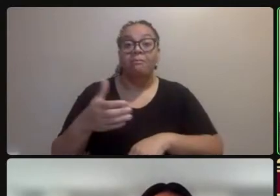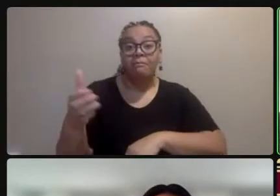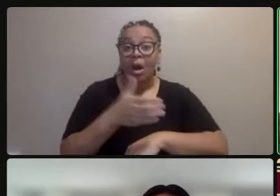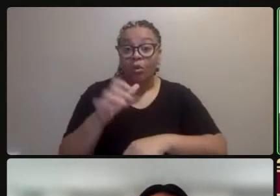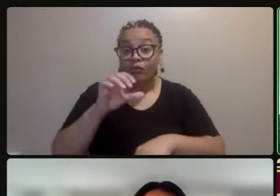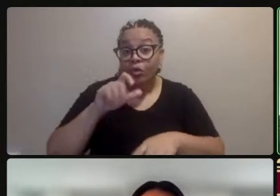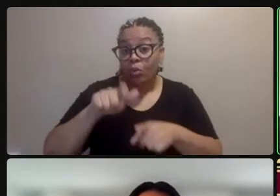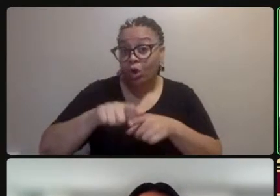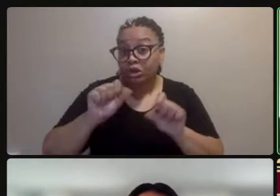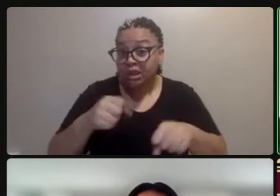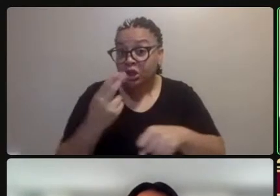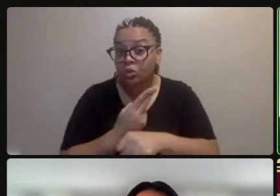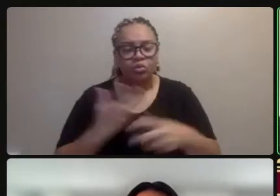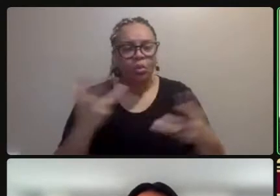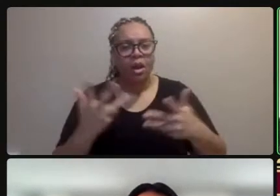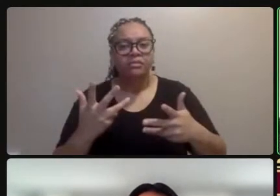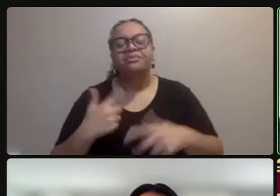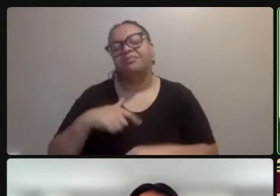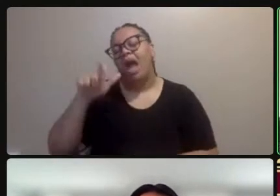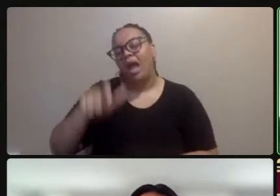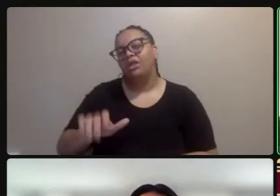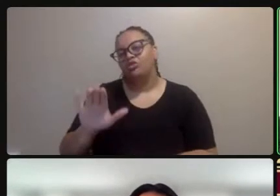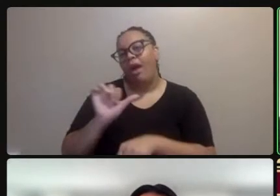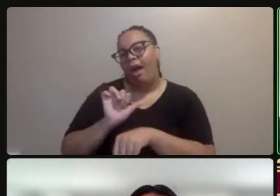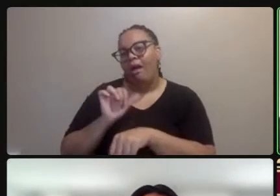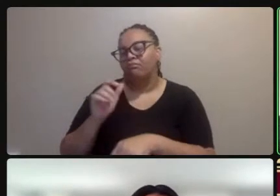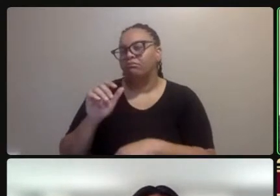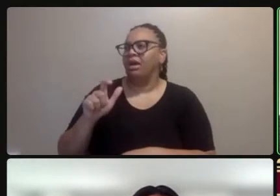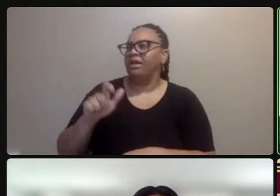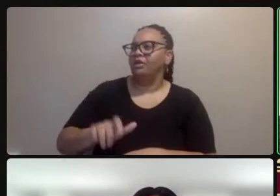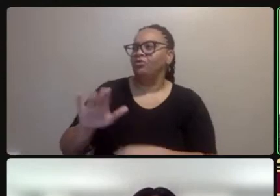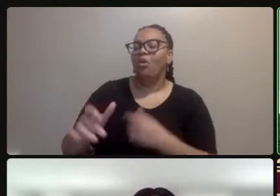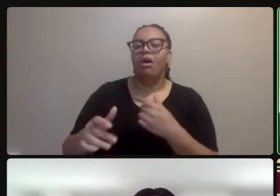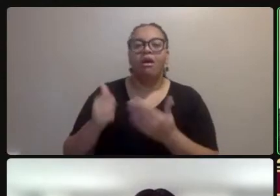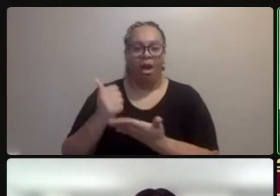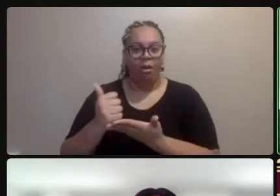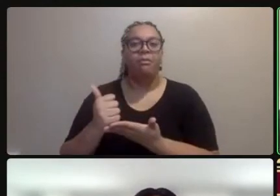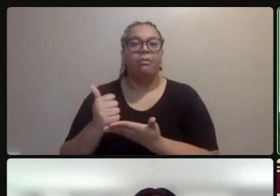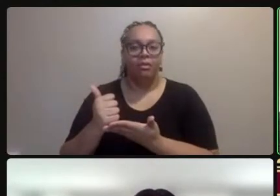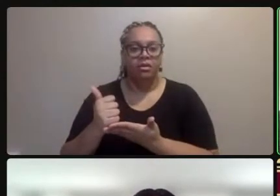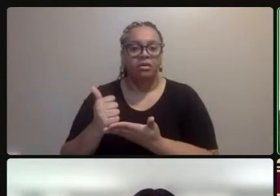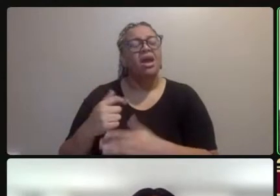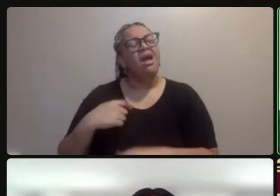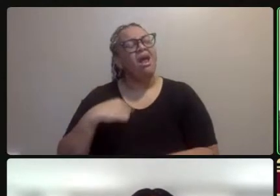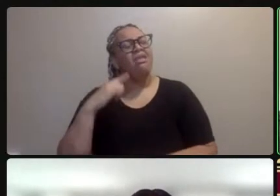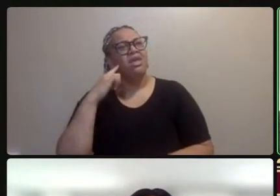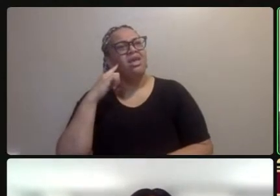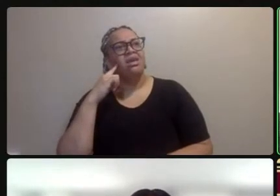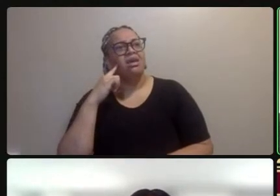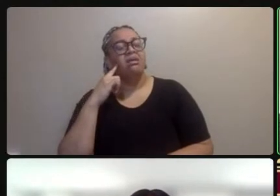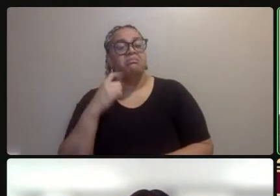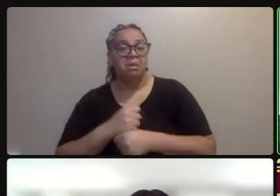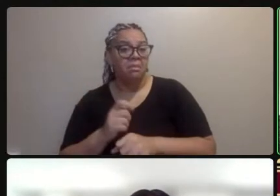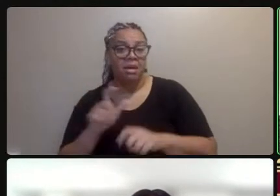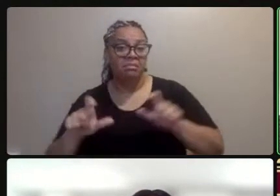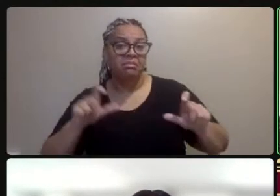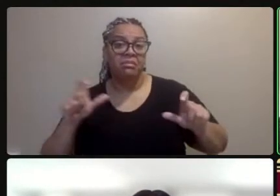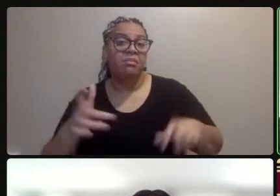THAT ARE COMING IN THE MOST POWERFUL WORDS YOU CAN USE IS I